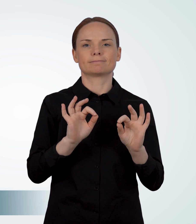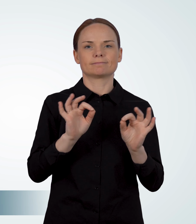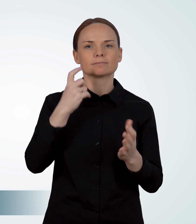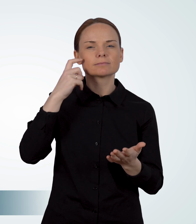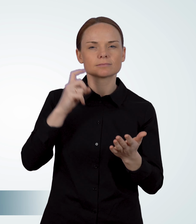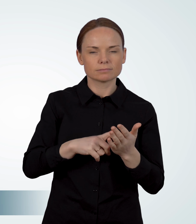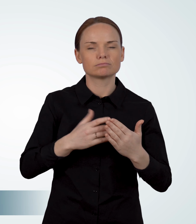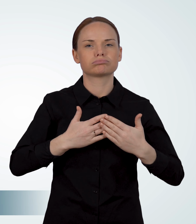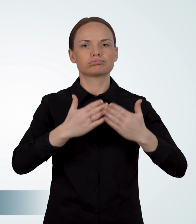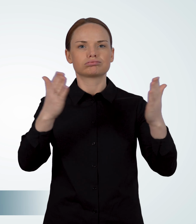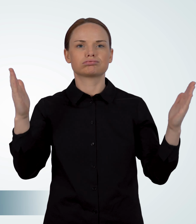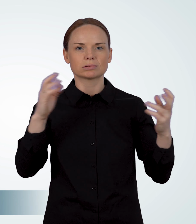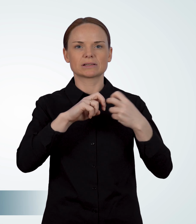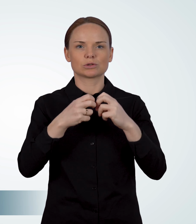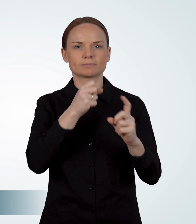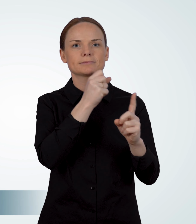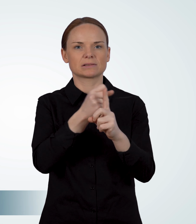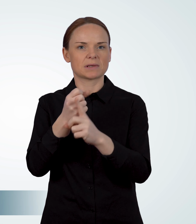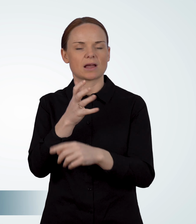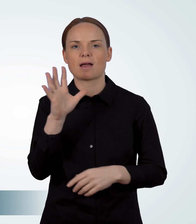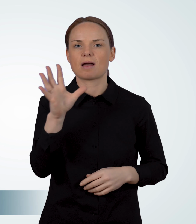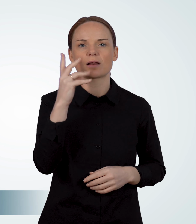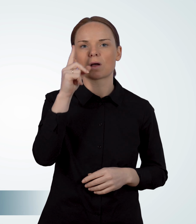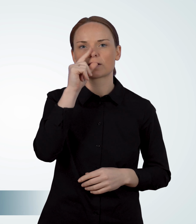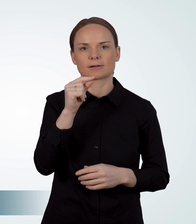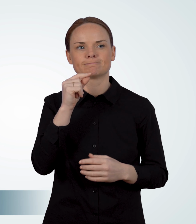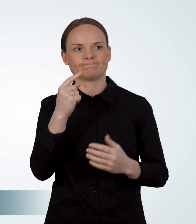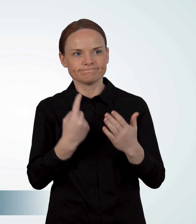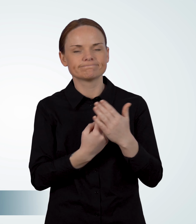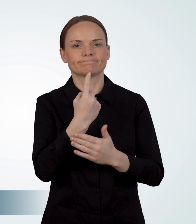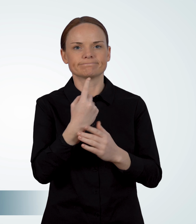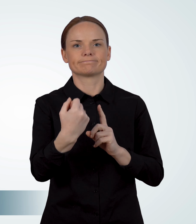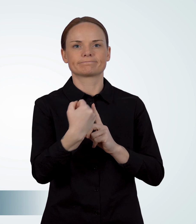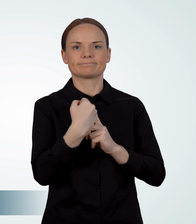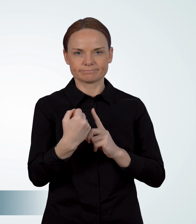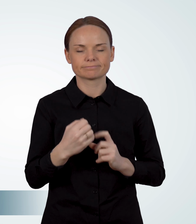Instead, it acknowledges the broad but linked issues that people can face.